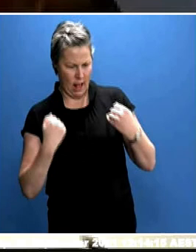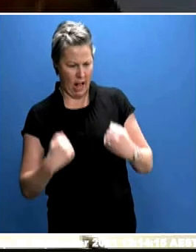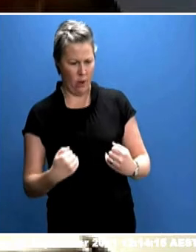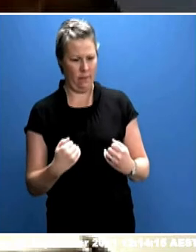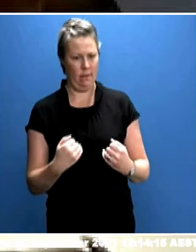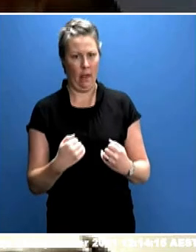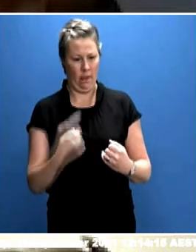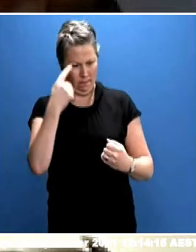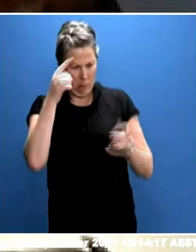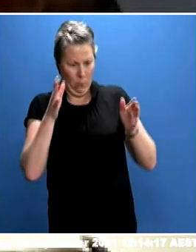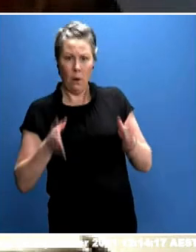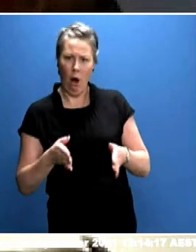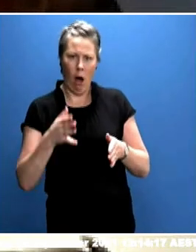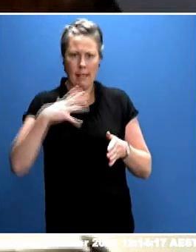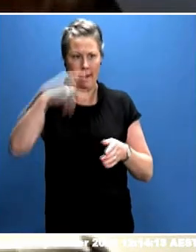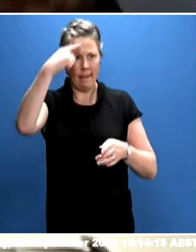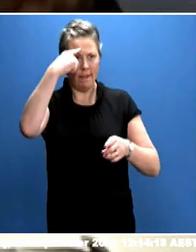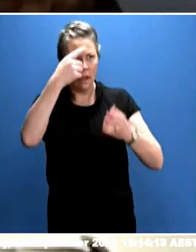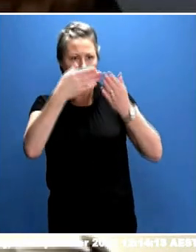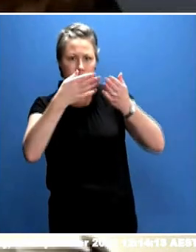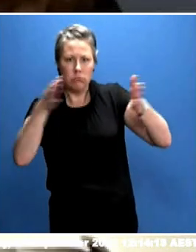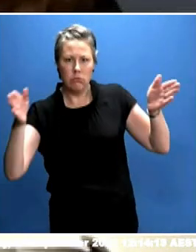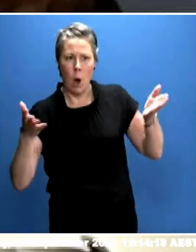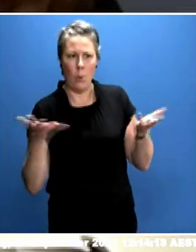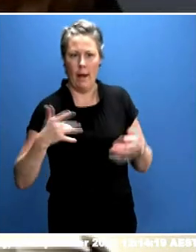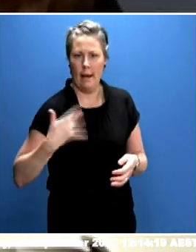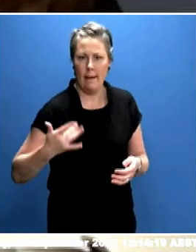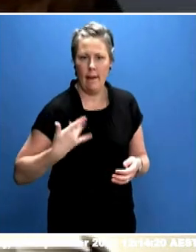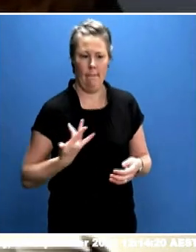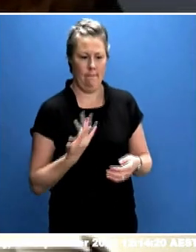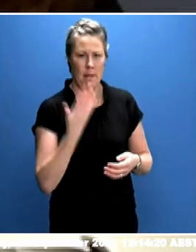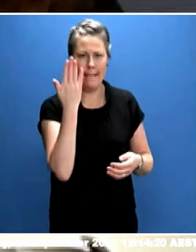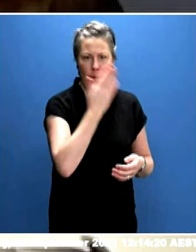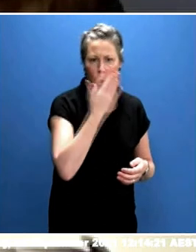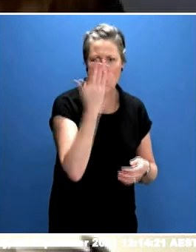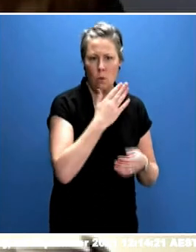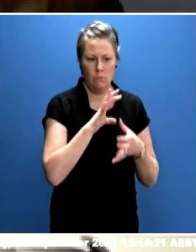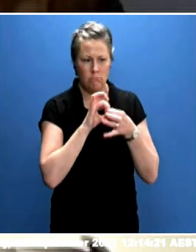education services, their housing, their connection to family and culture.